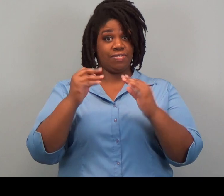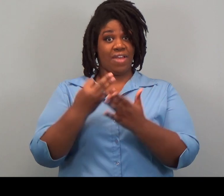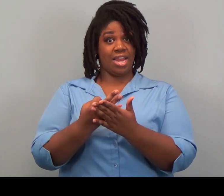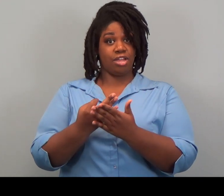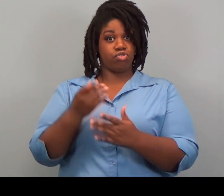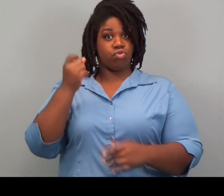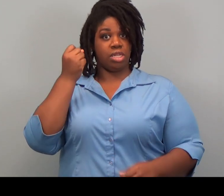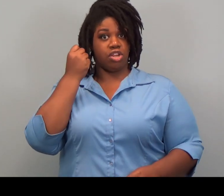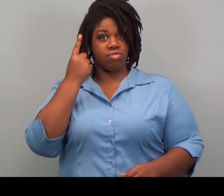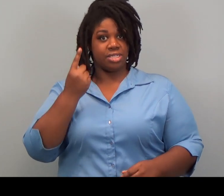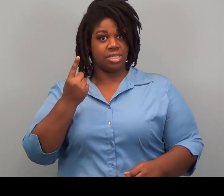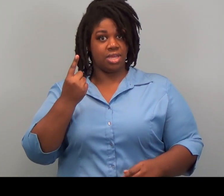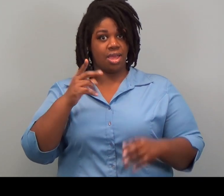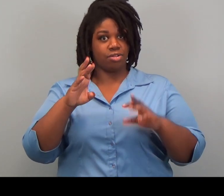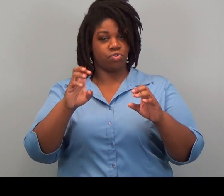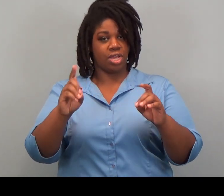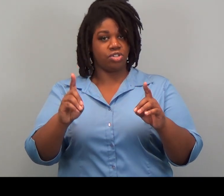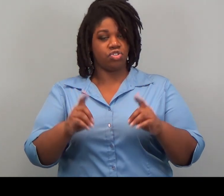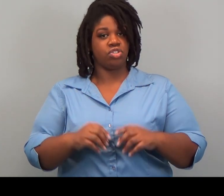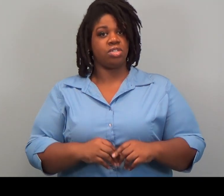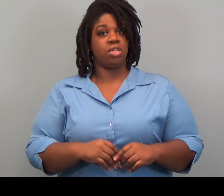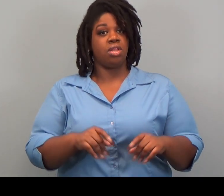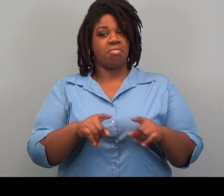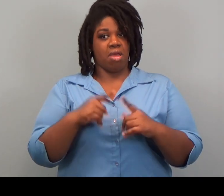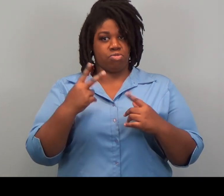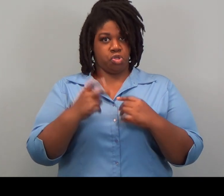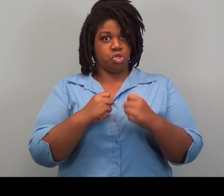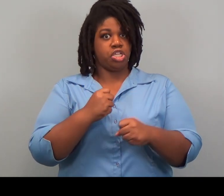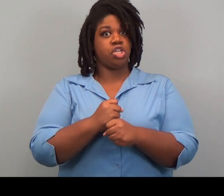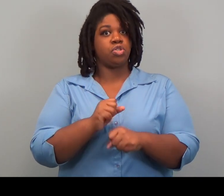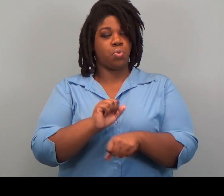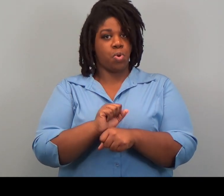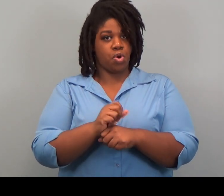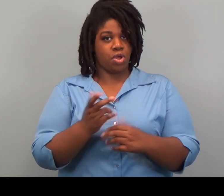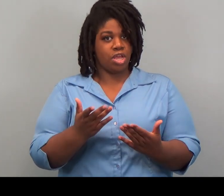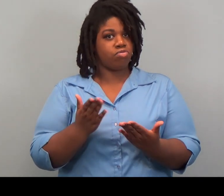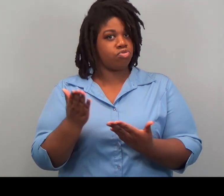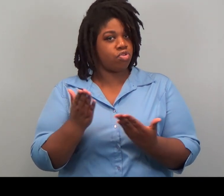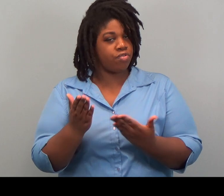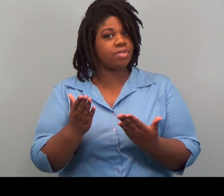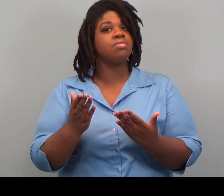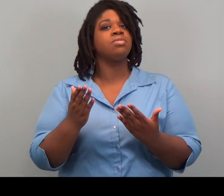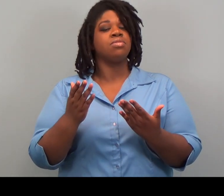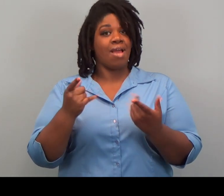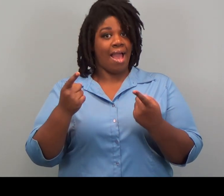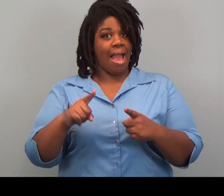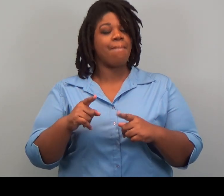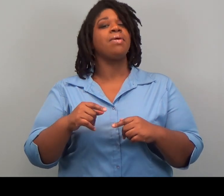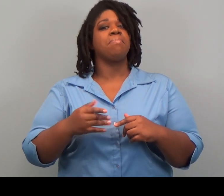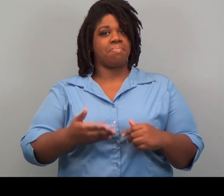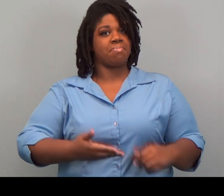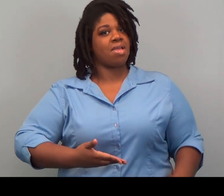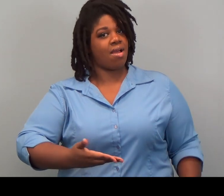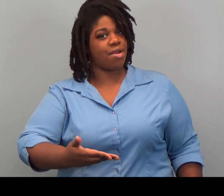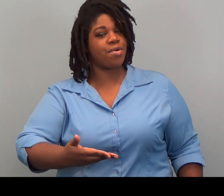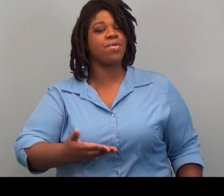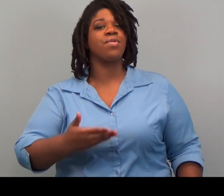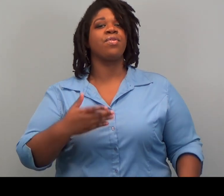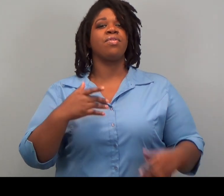and after my two years of full-time service ended, I was hired here to coordinate the tax site